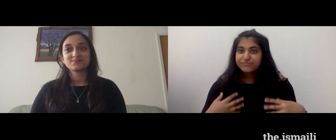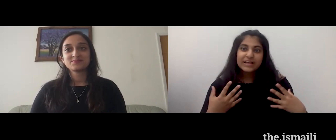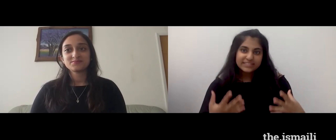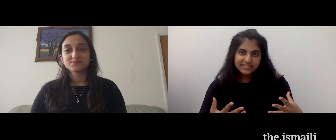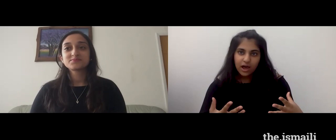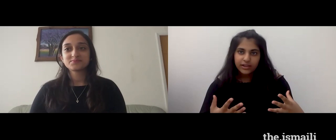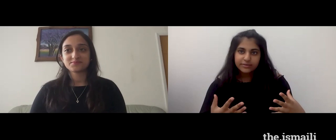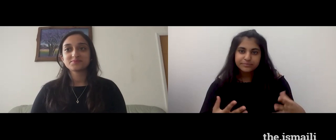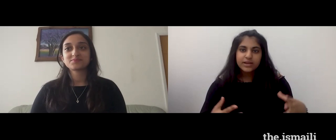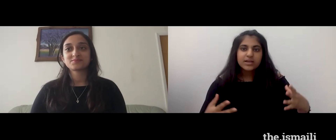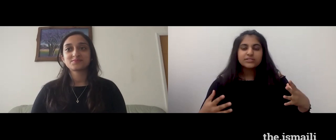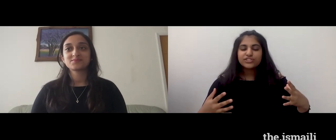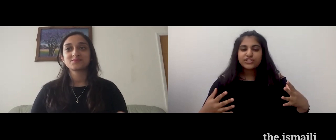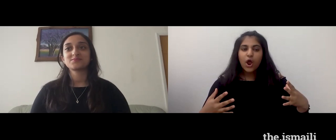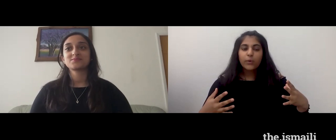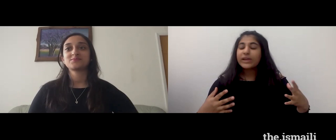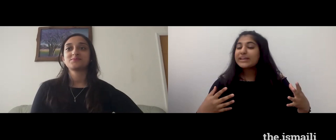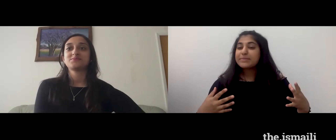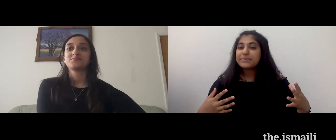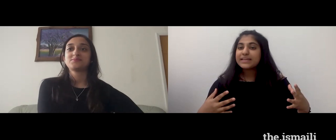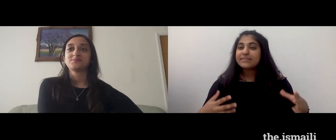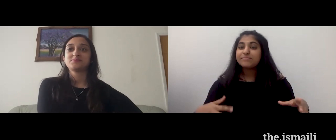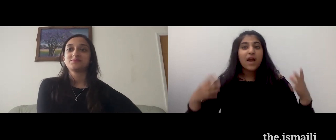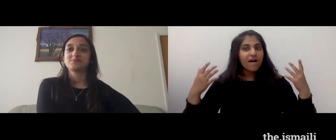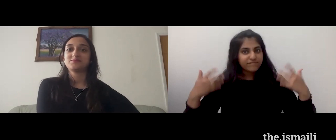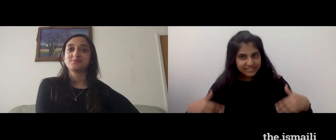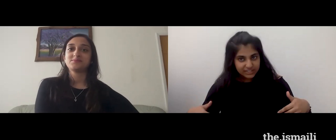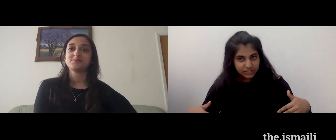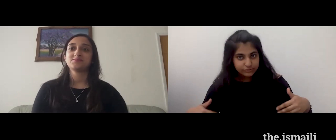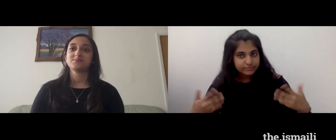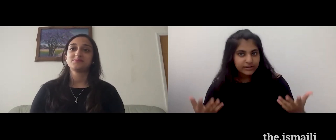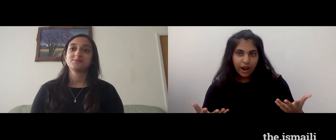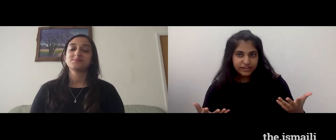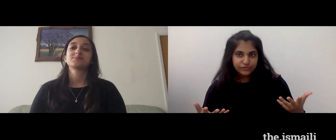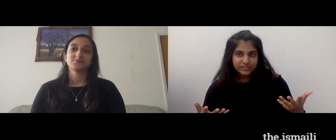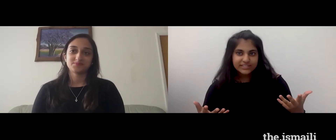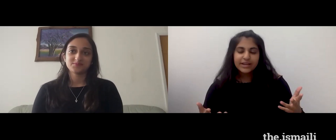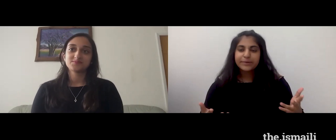That's a sign, so it can be a physical characteristic